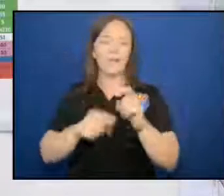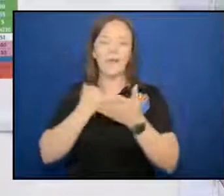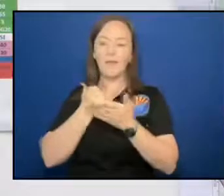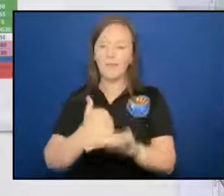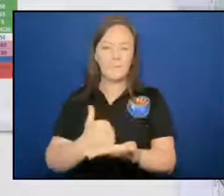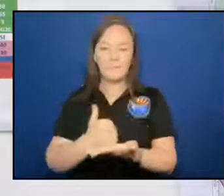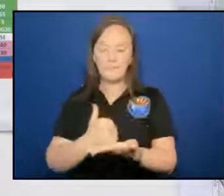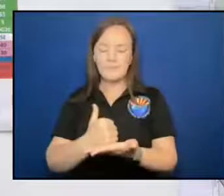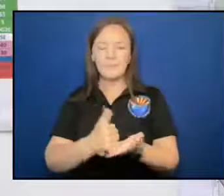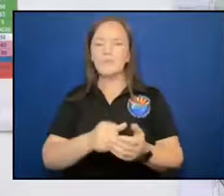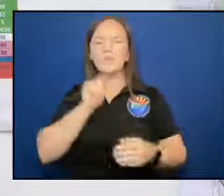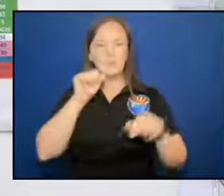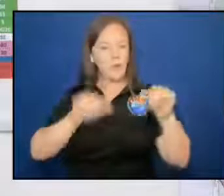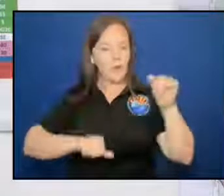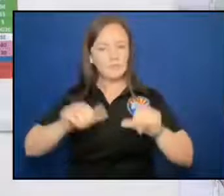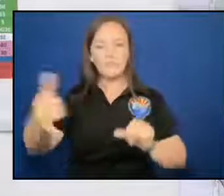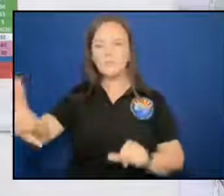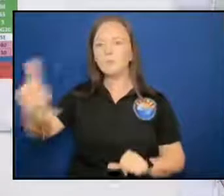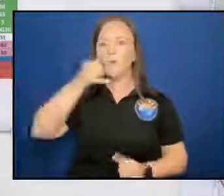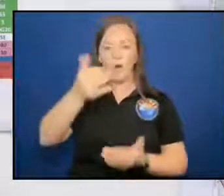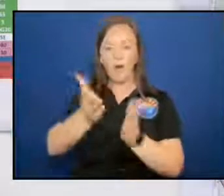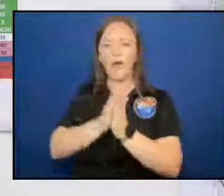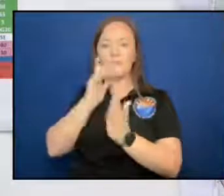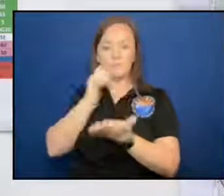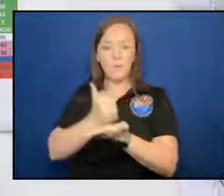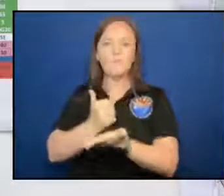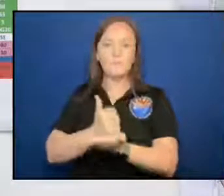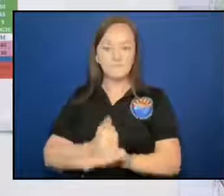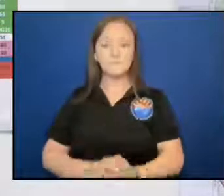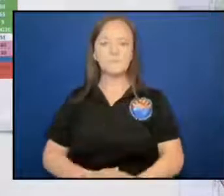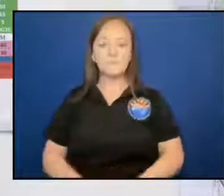HAS ALL BEEN CLEARED FROM ANY KIND OF STATUS.